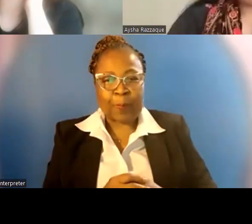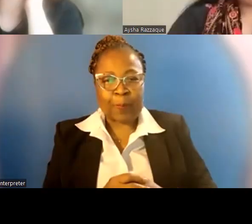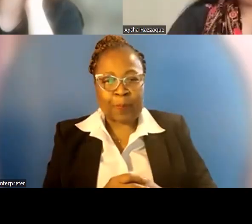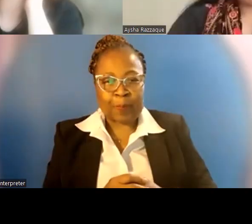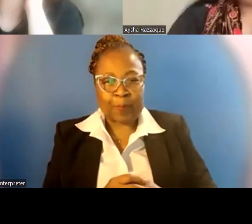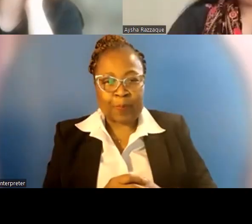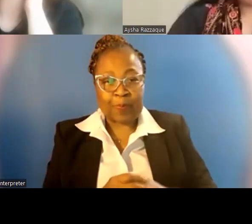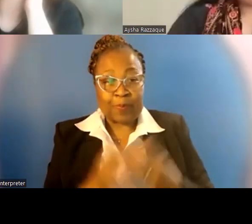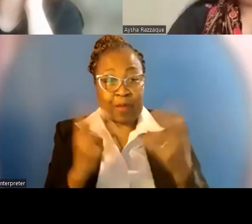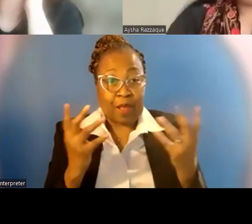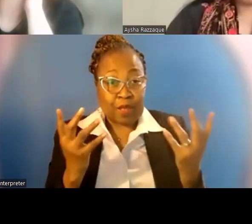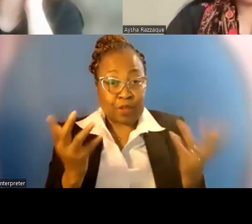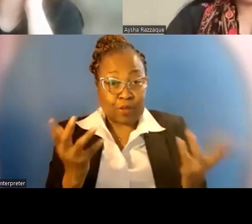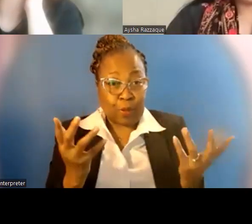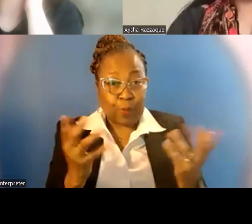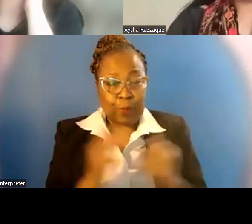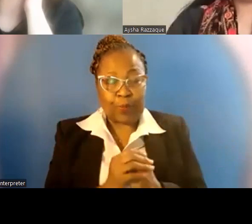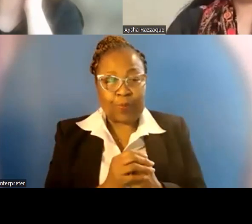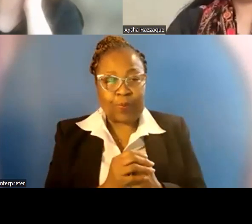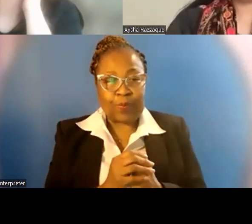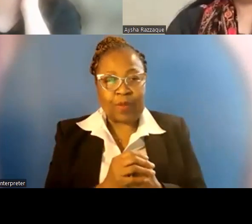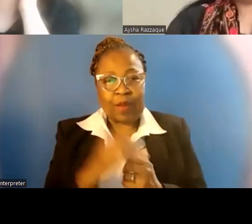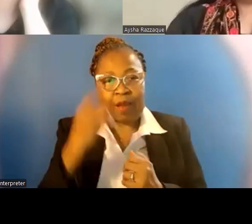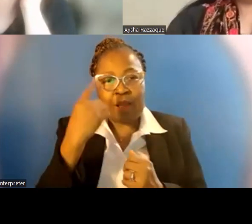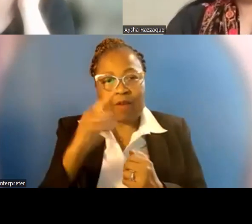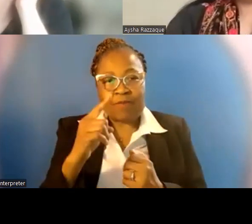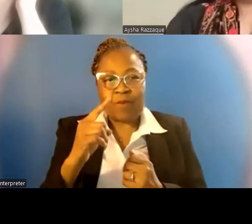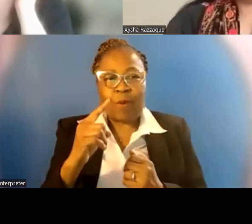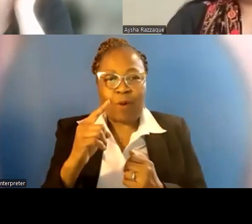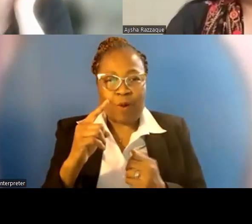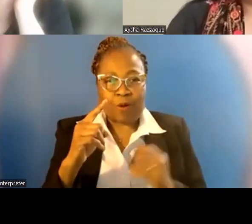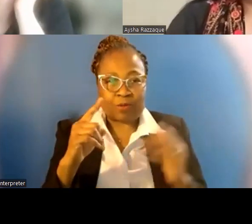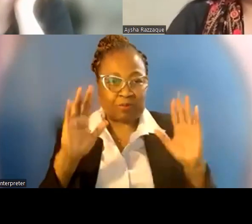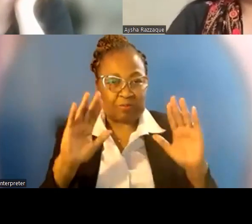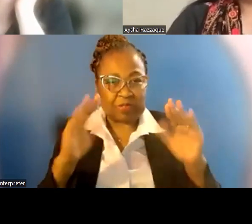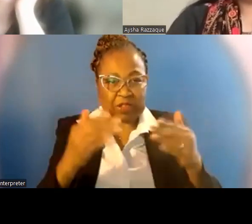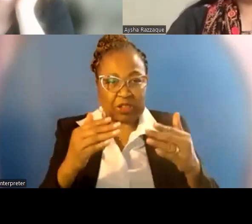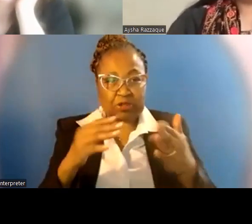So for centering student leadership and engagement,